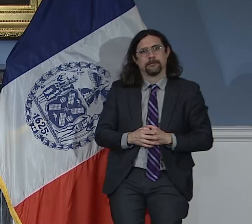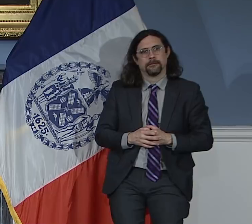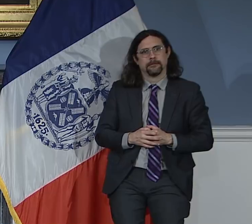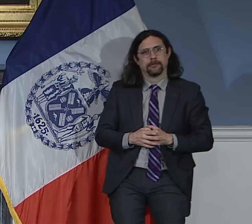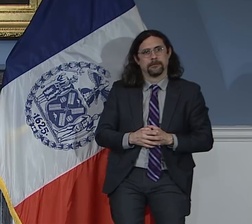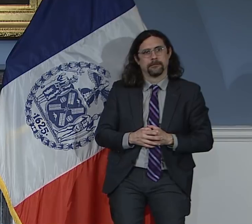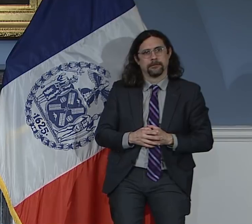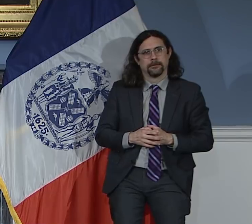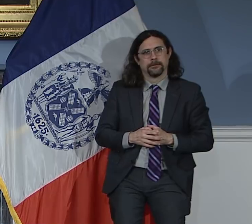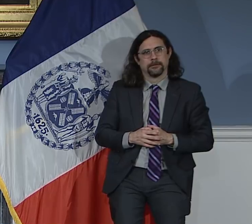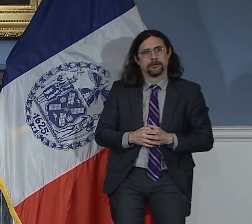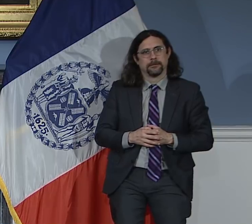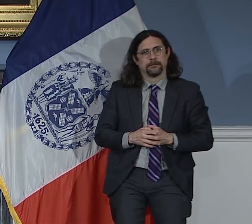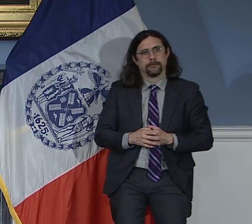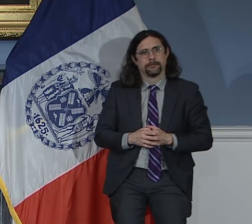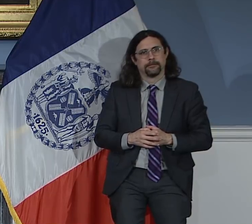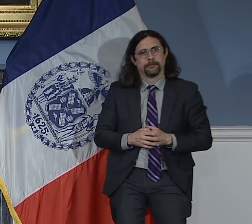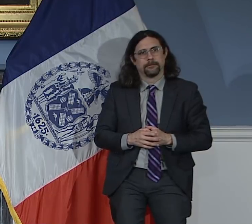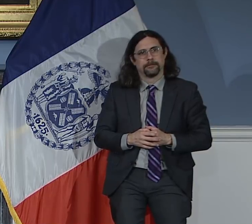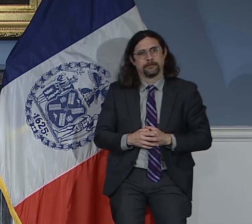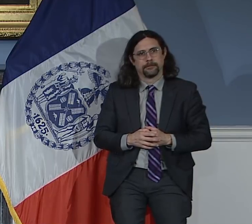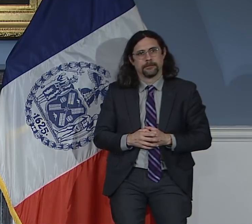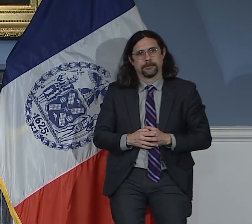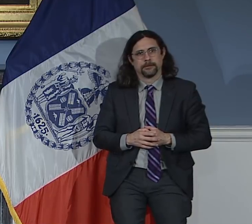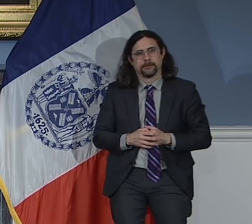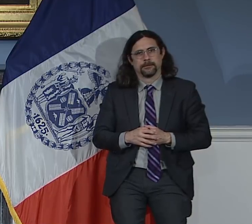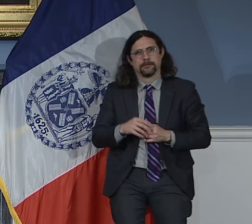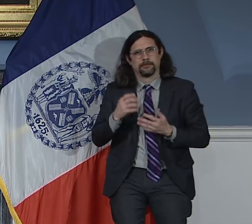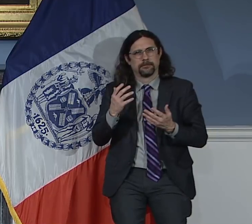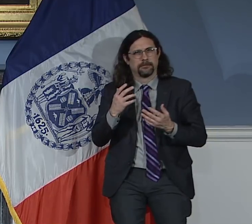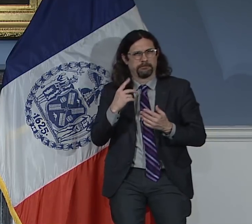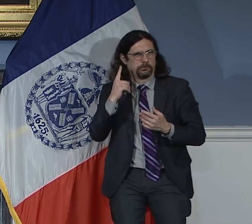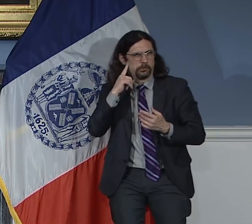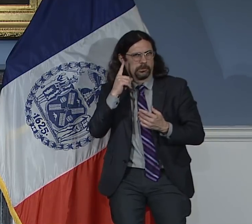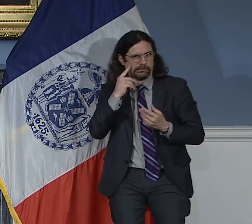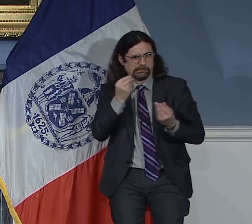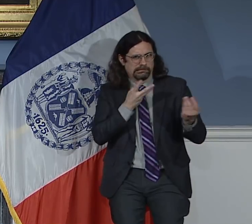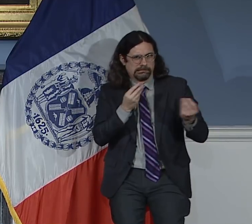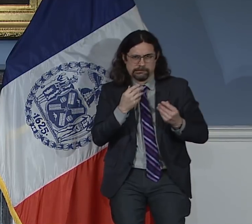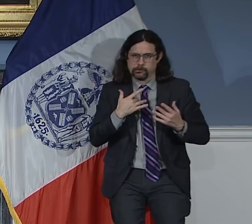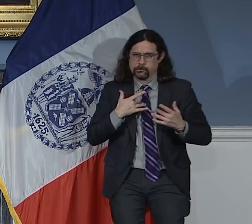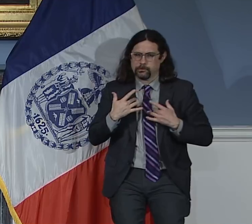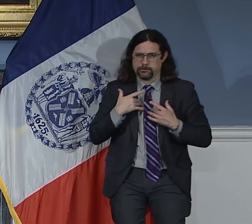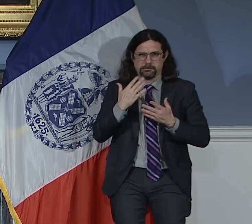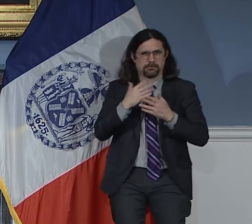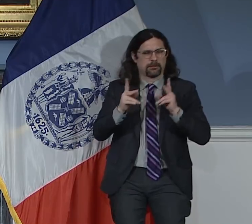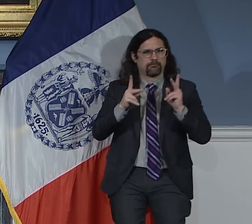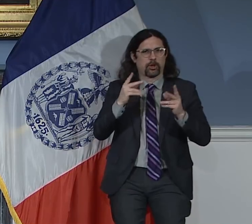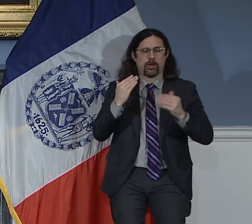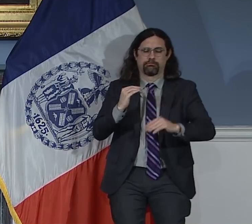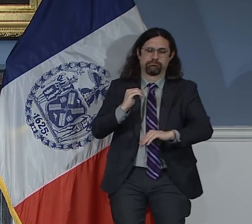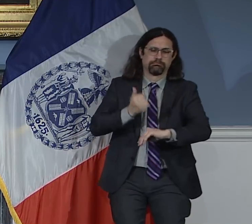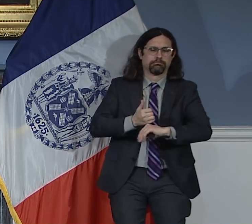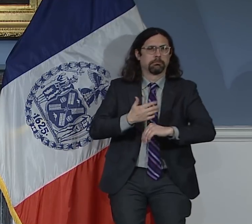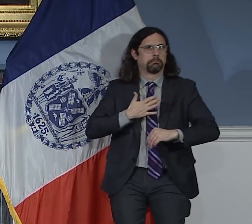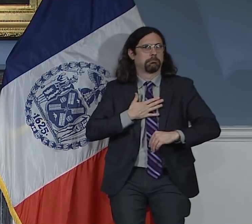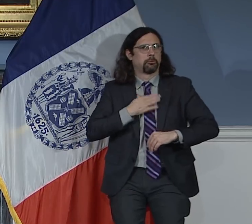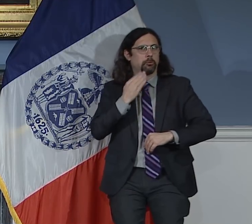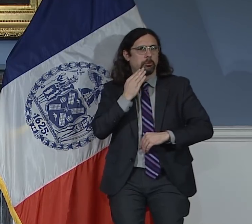WORSHIP SERVICES. THAT, PER SE, MIGHT NOT BE A DANGER, EXCEPT